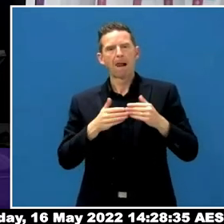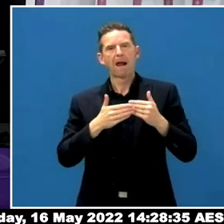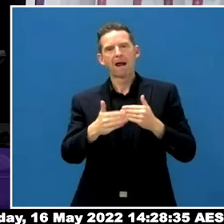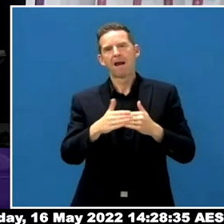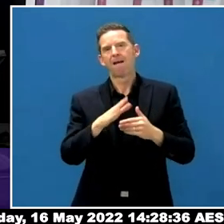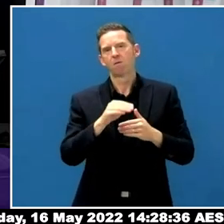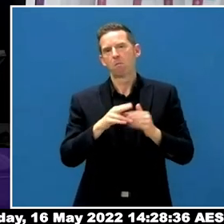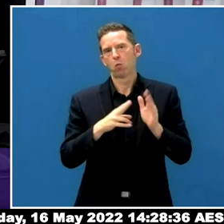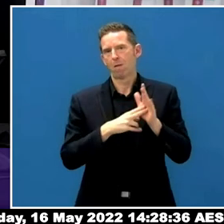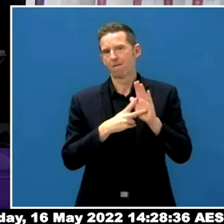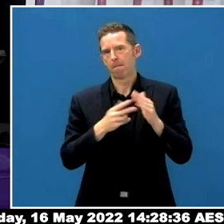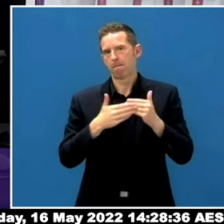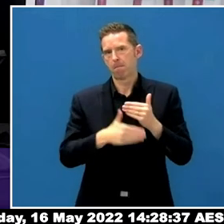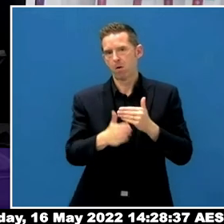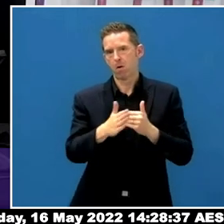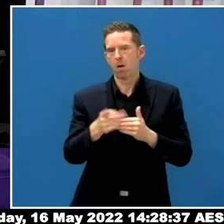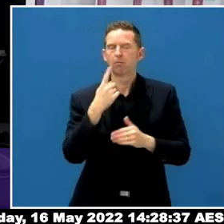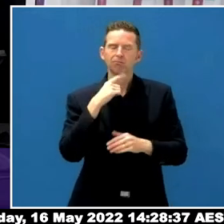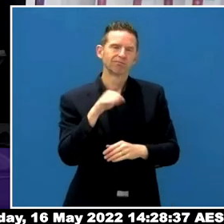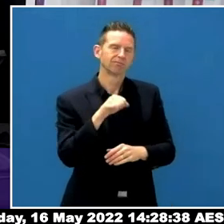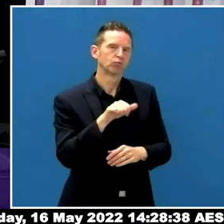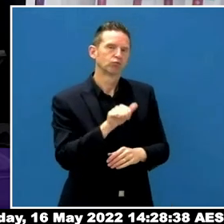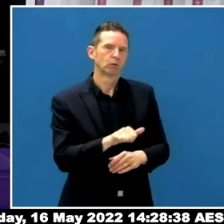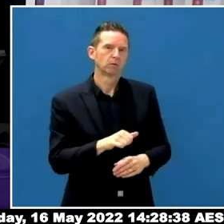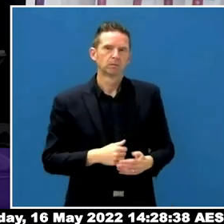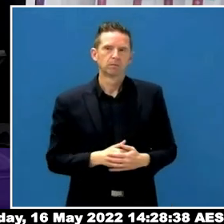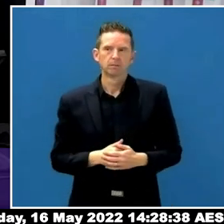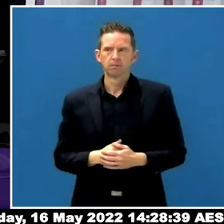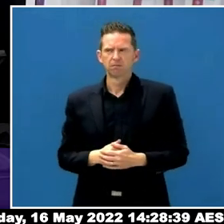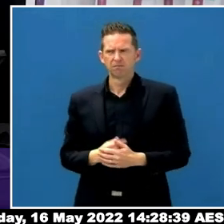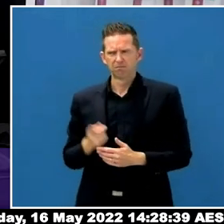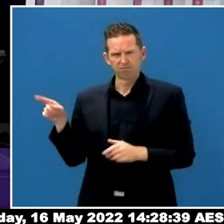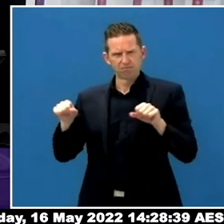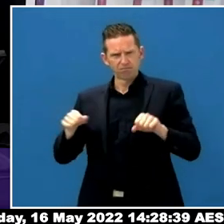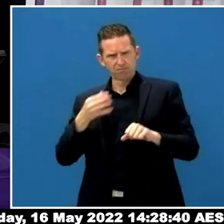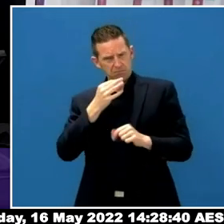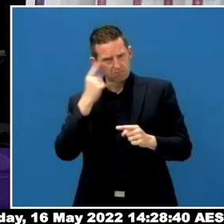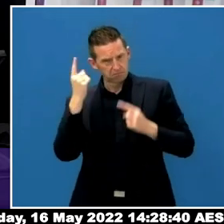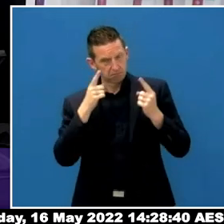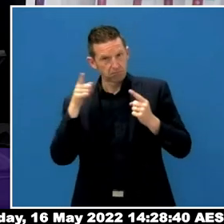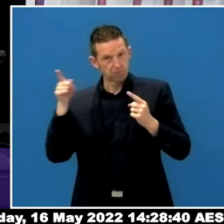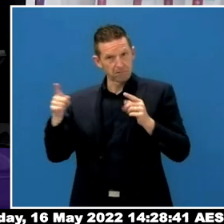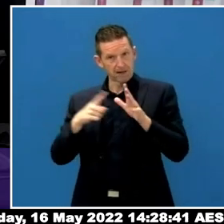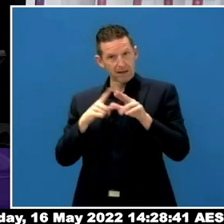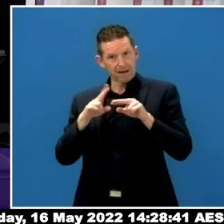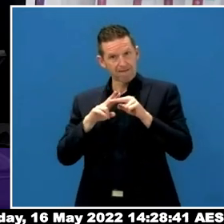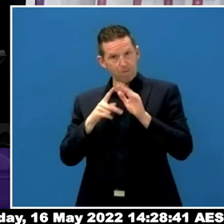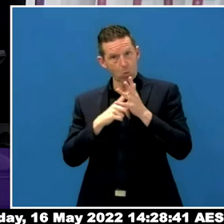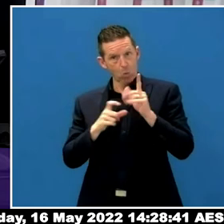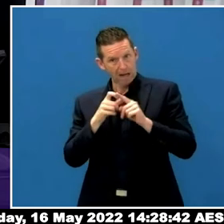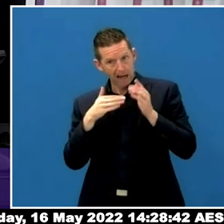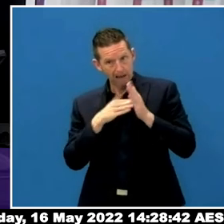And did Afford assist in the process of getting the NDIA plan amended or the new